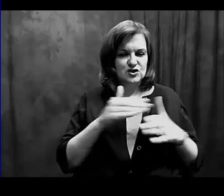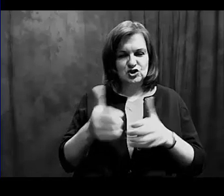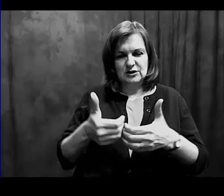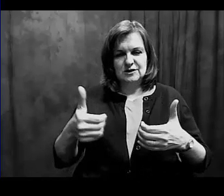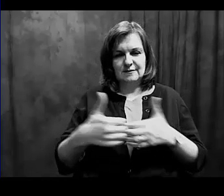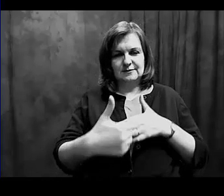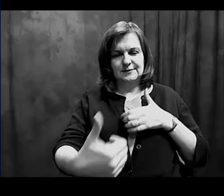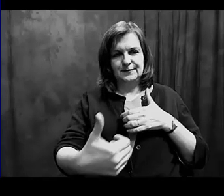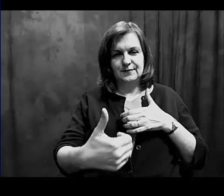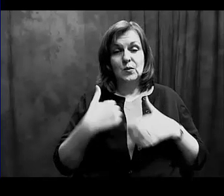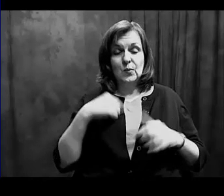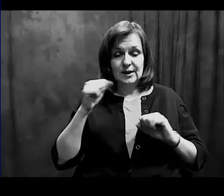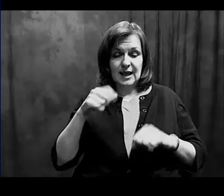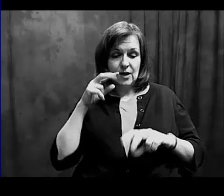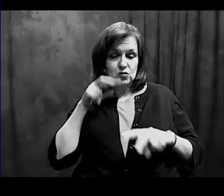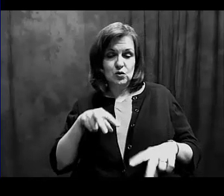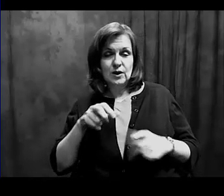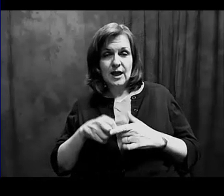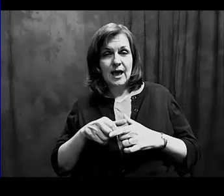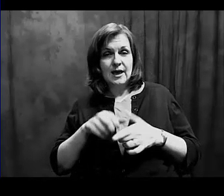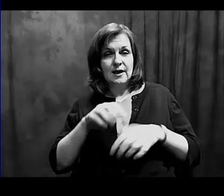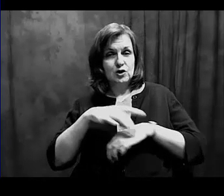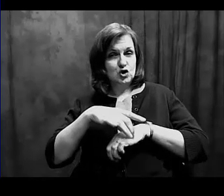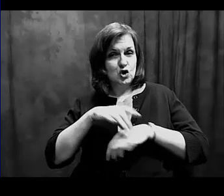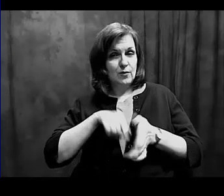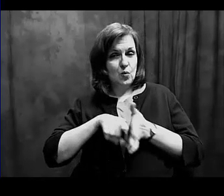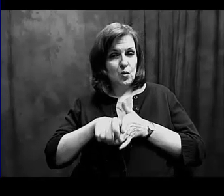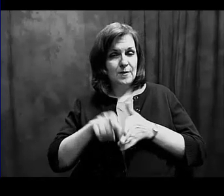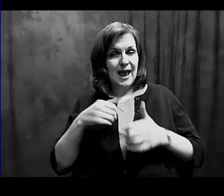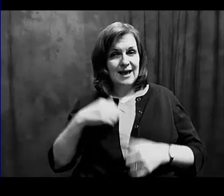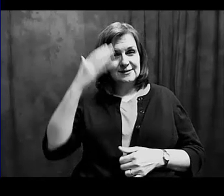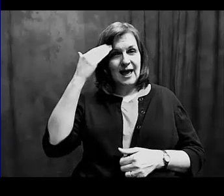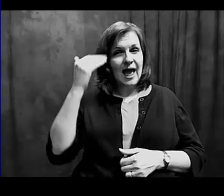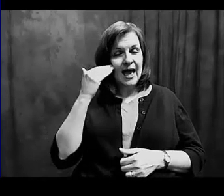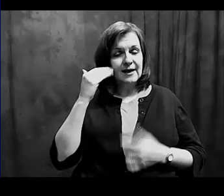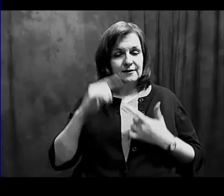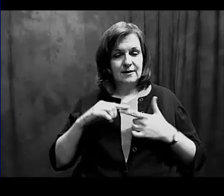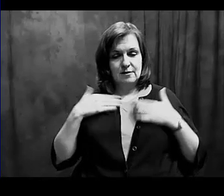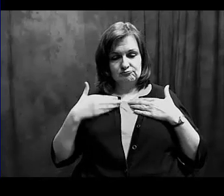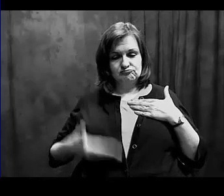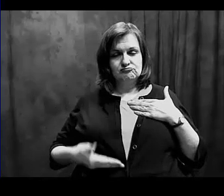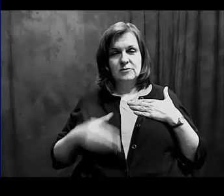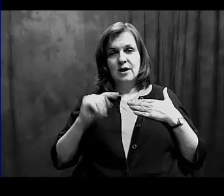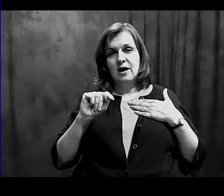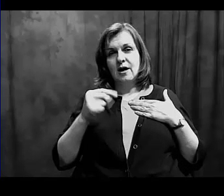so we really can look at an earthworm as having a head, a thorax, and an abdomen